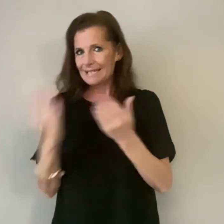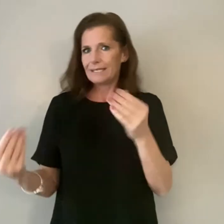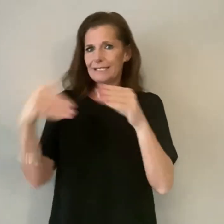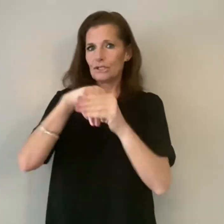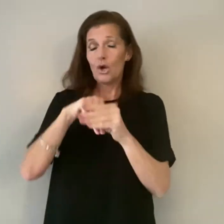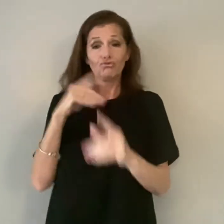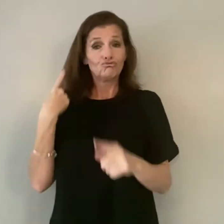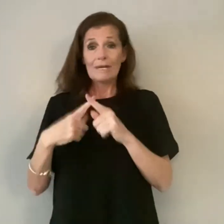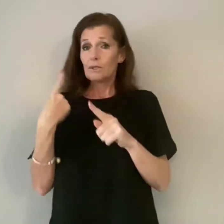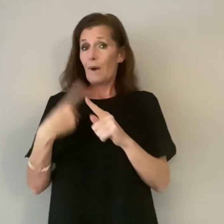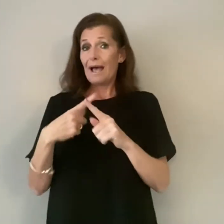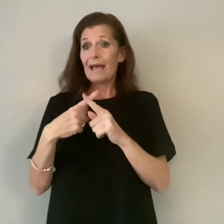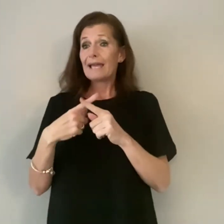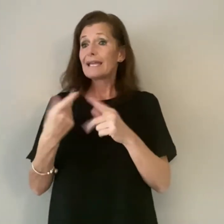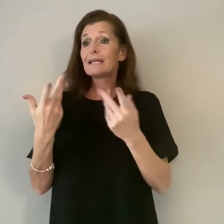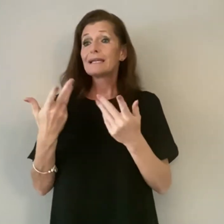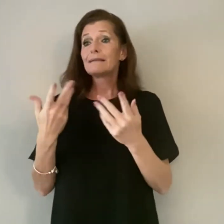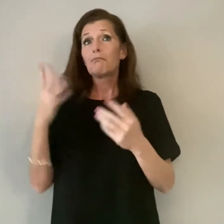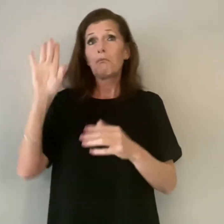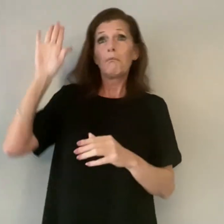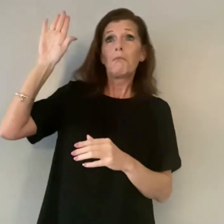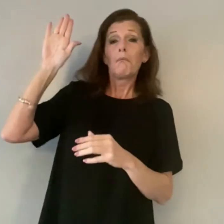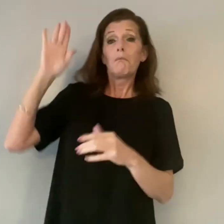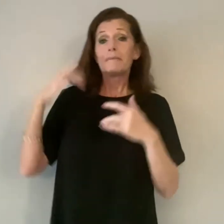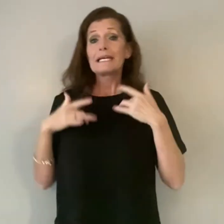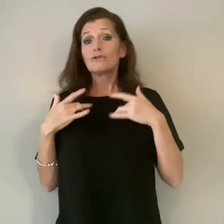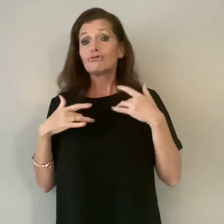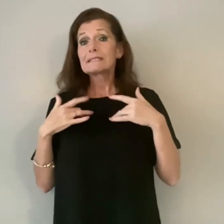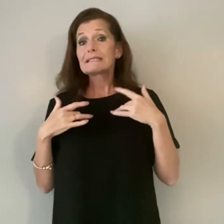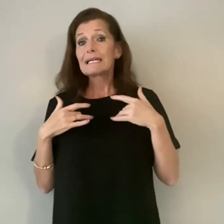So that from the get-go anyone who might express interest